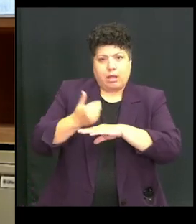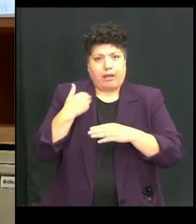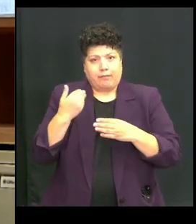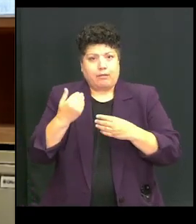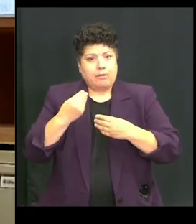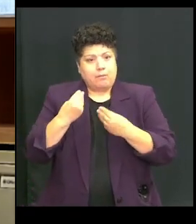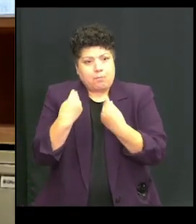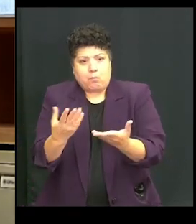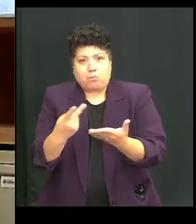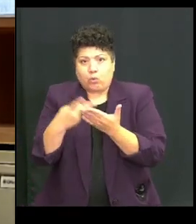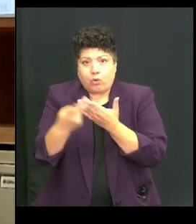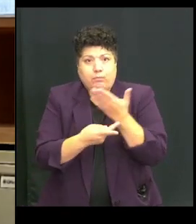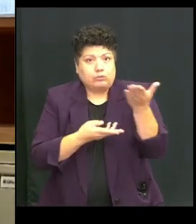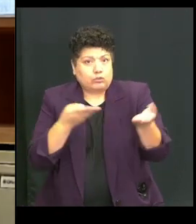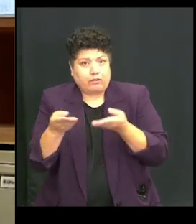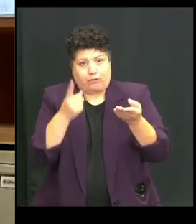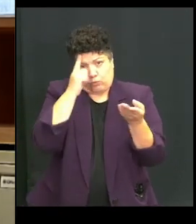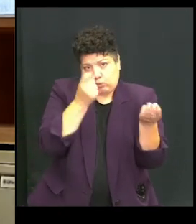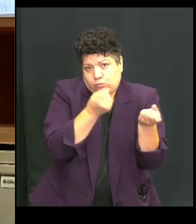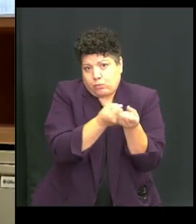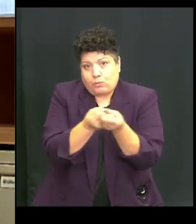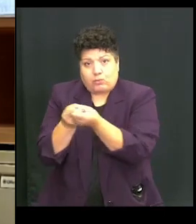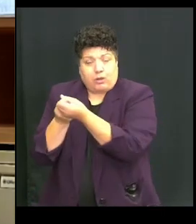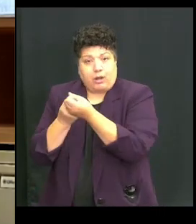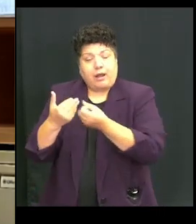that had very massive cross partisan consensus.